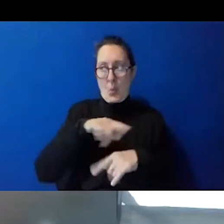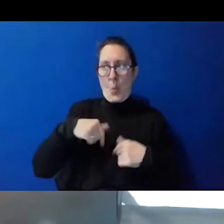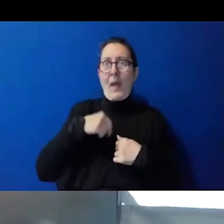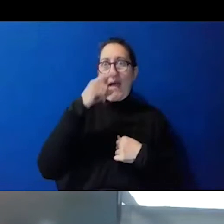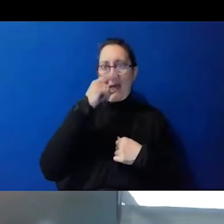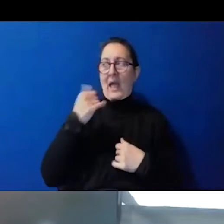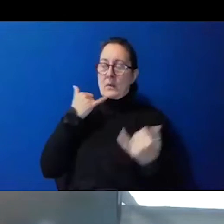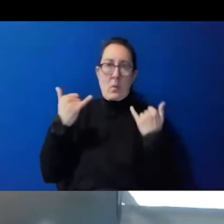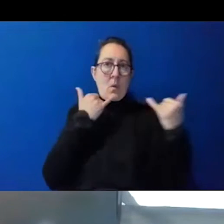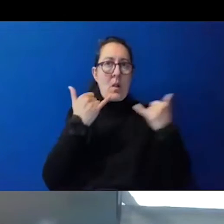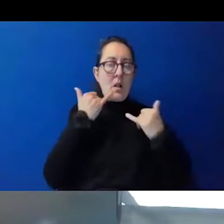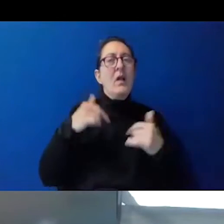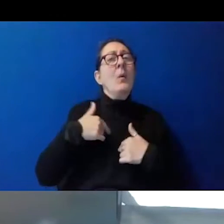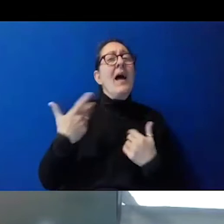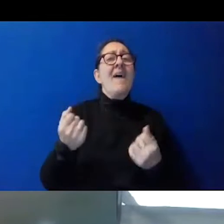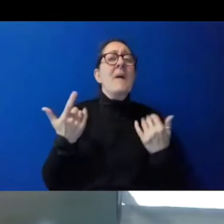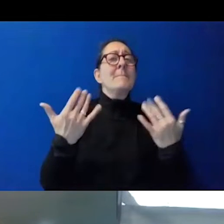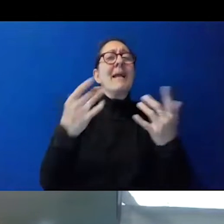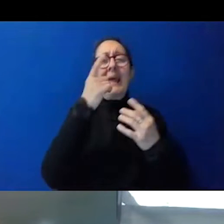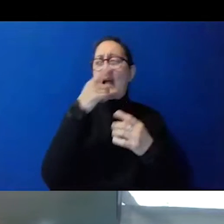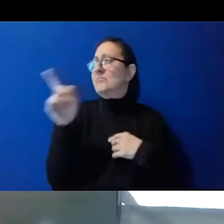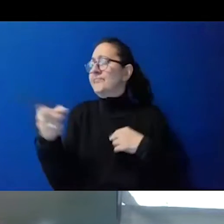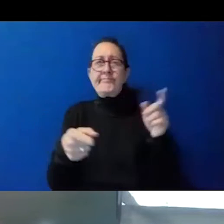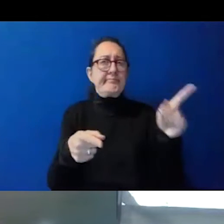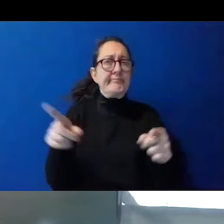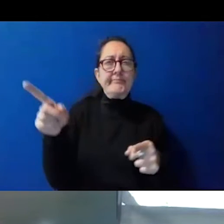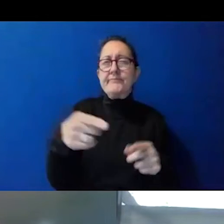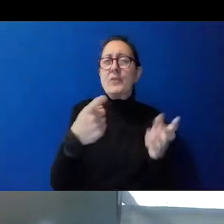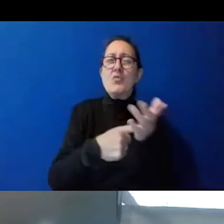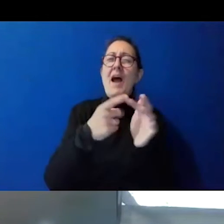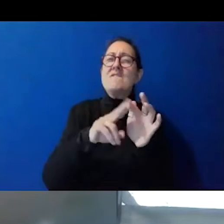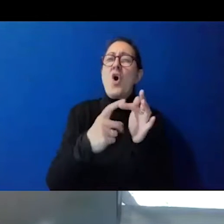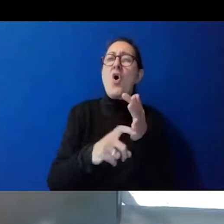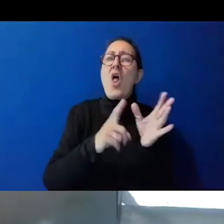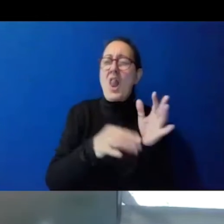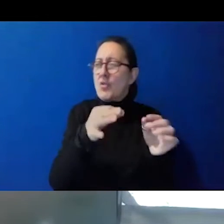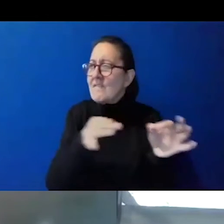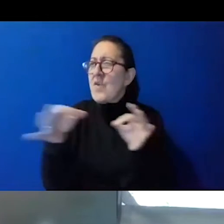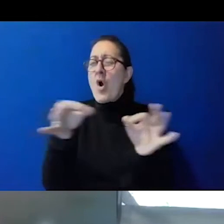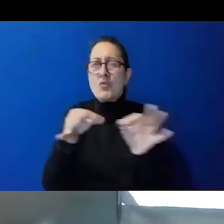referral networks in the regions um are really quite good and we're often intercepting calls